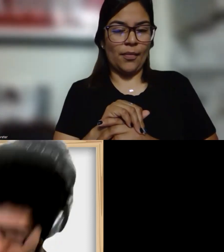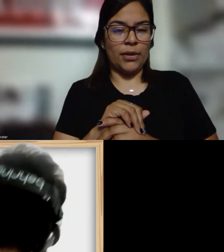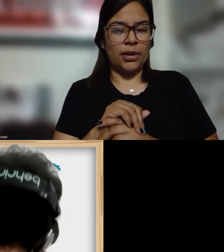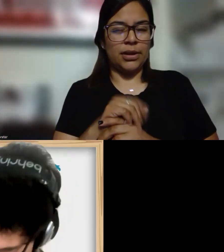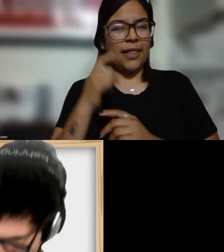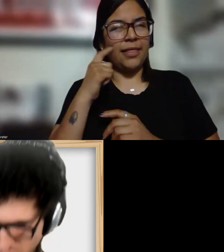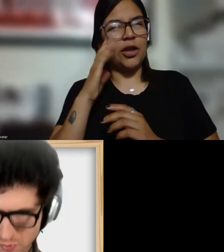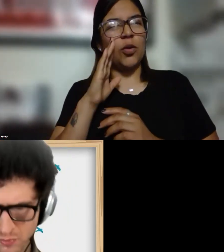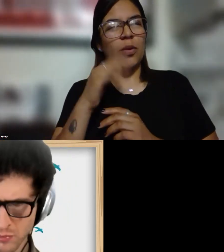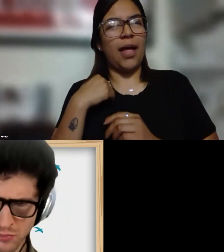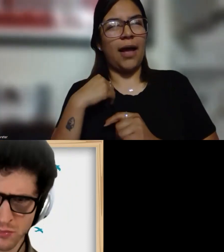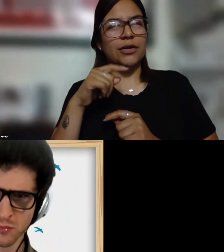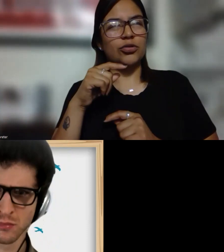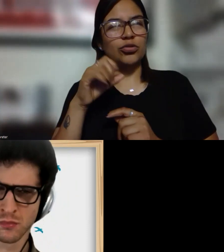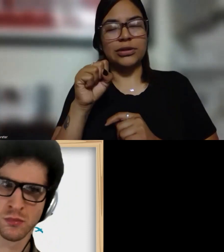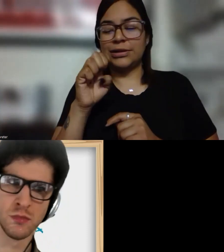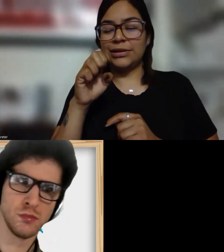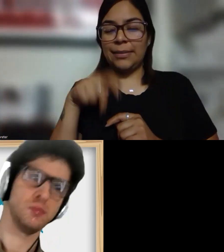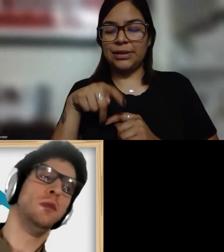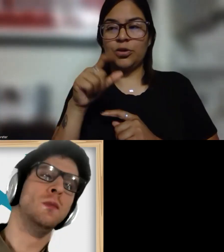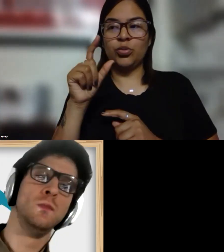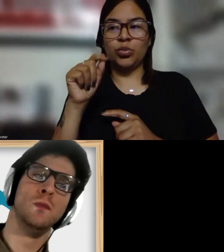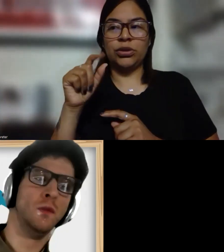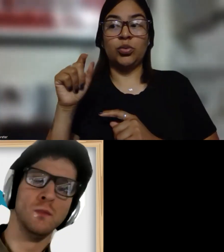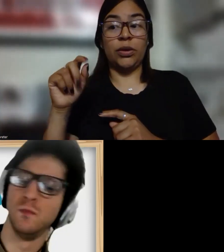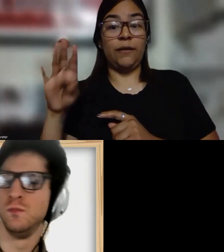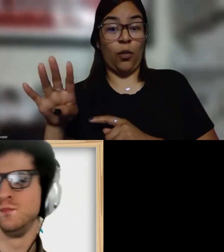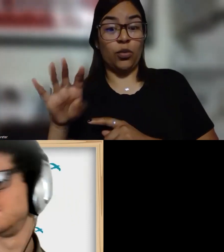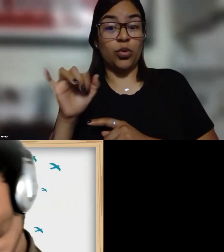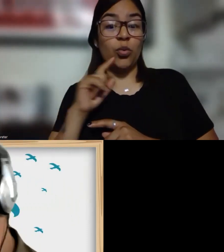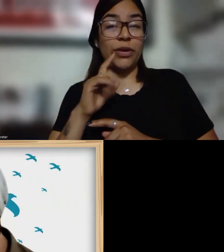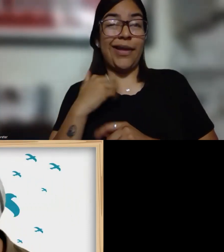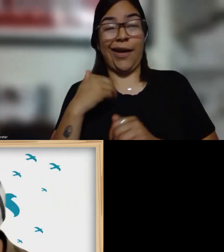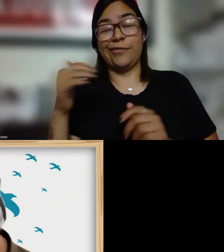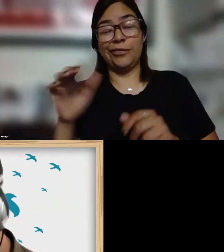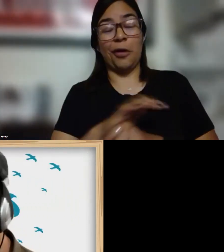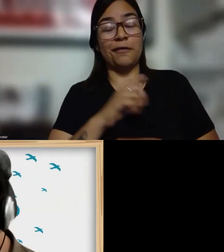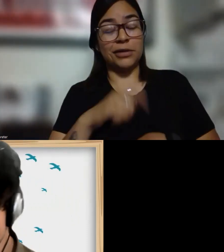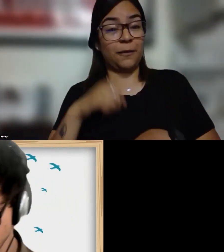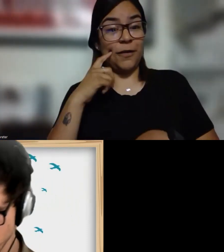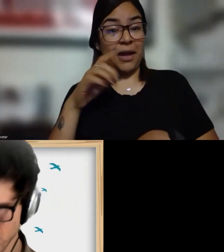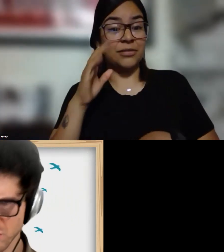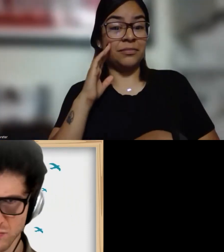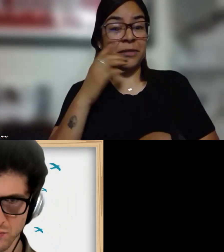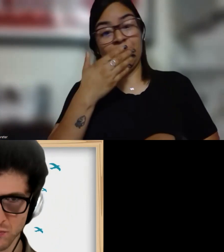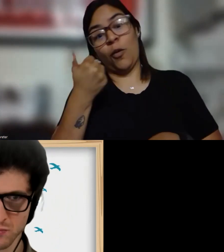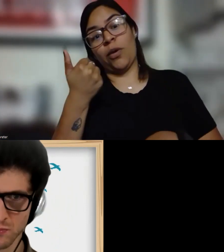2024 to to take advantage of the trainings and uh before it expires awesome thank you